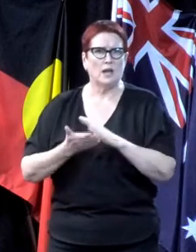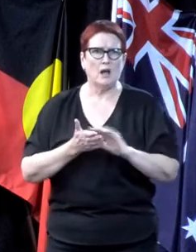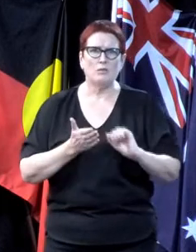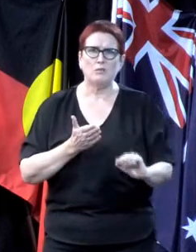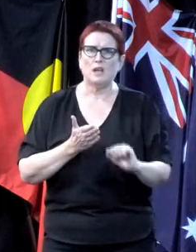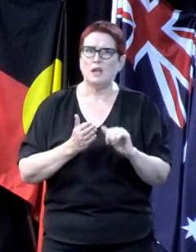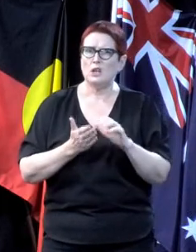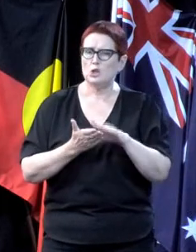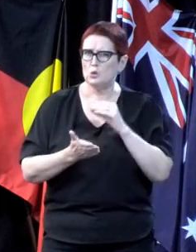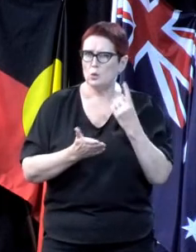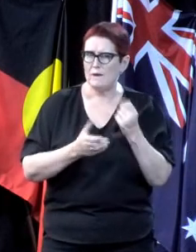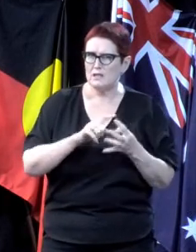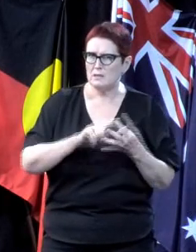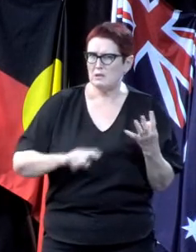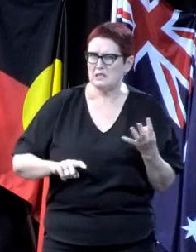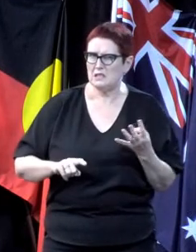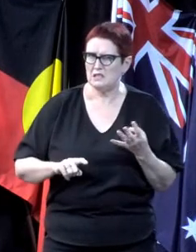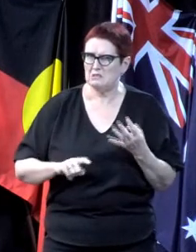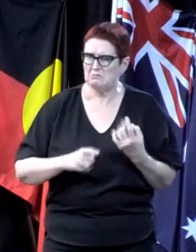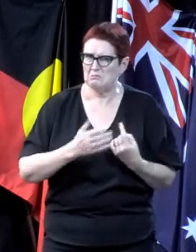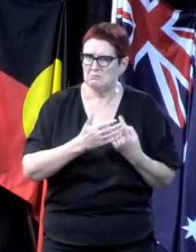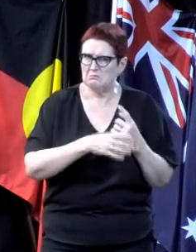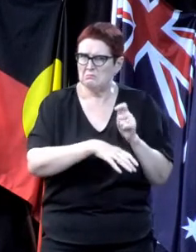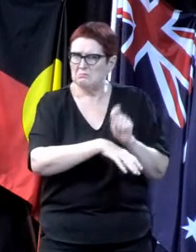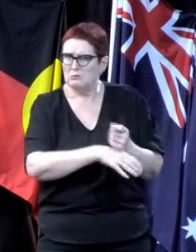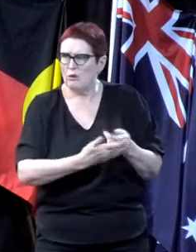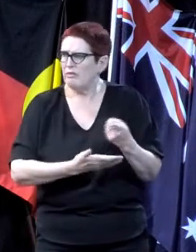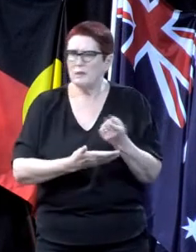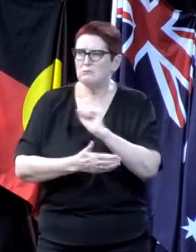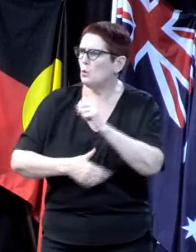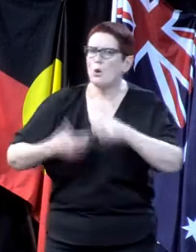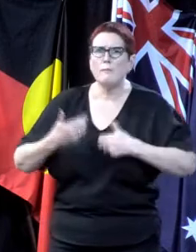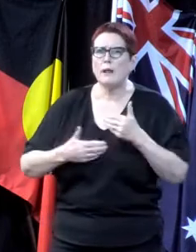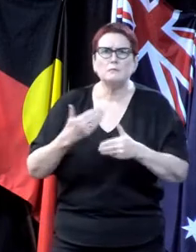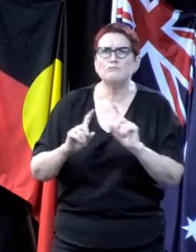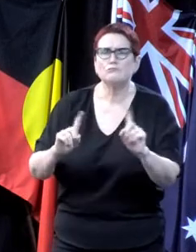what’s the existing complaints mechanism? Who would like to start? I will start, if you like. DR MELLIFONT: Thank you.